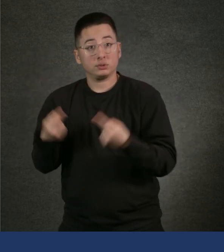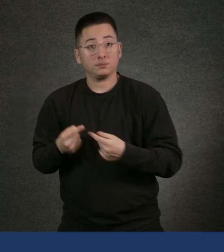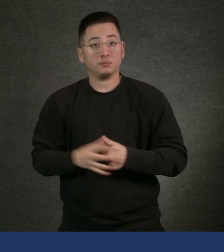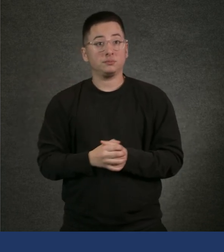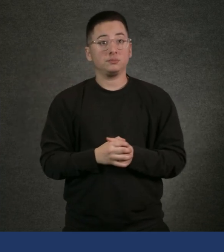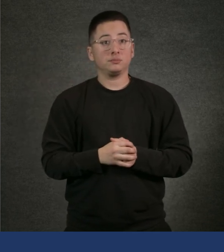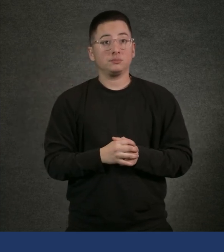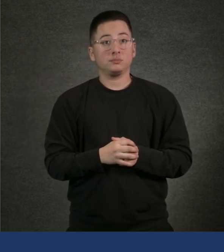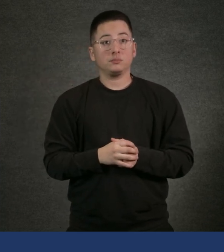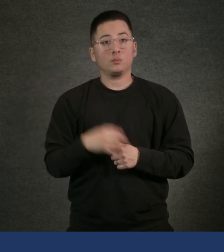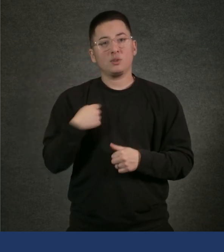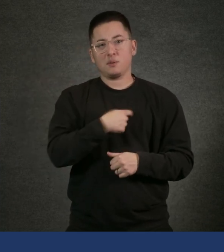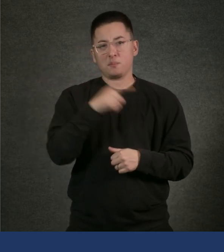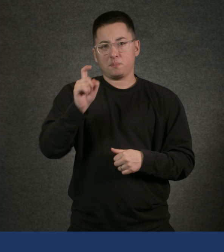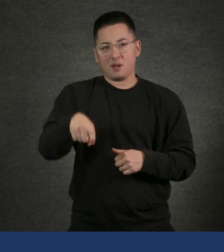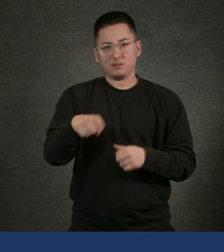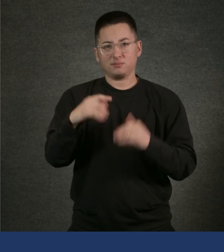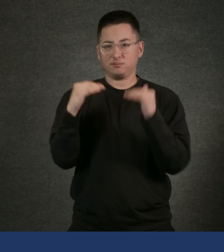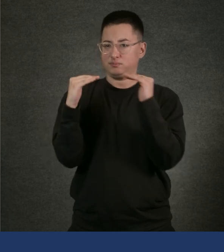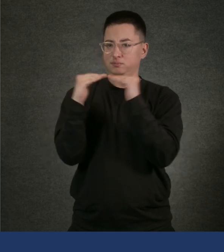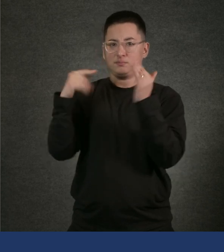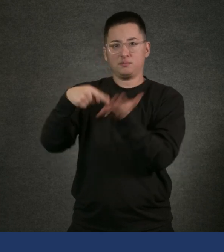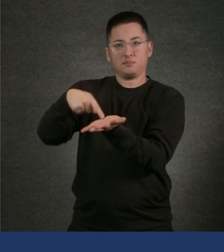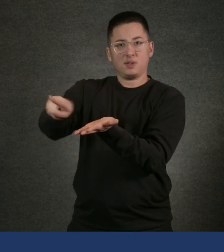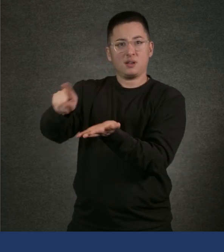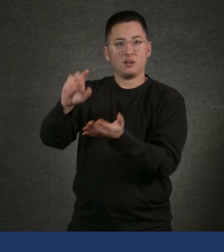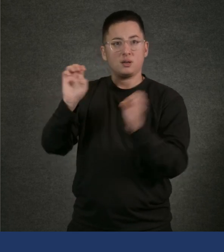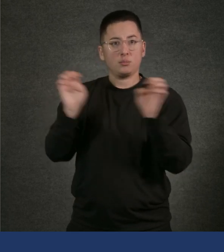so that law enforcement, emergency rooms and hospitals